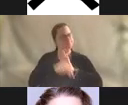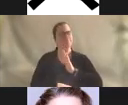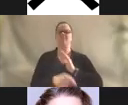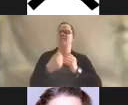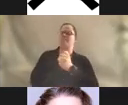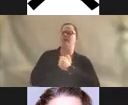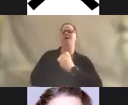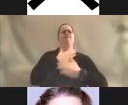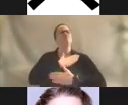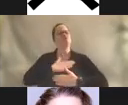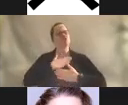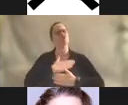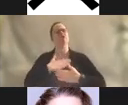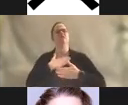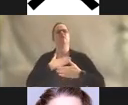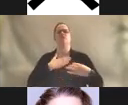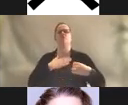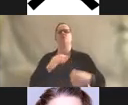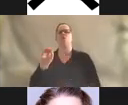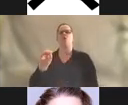that the Oregon Health Equity Alliance